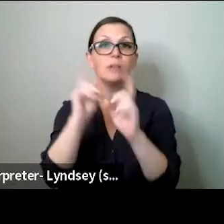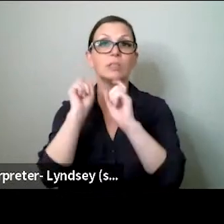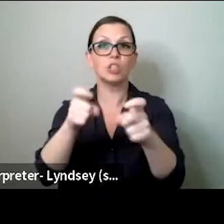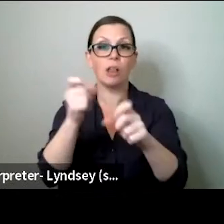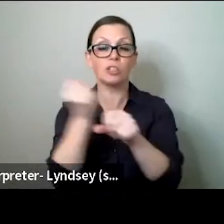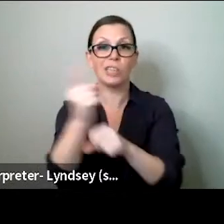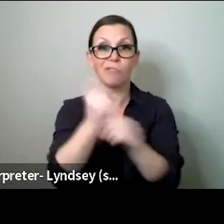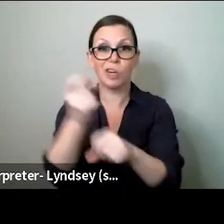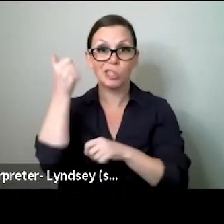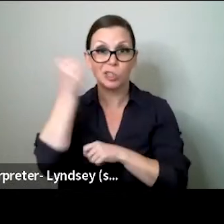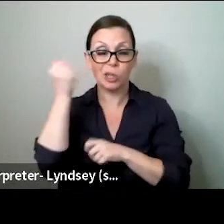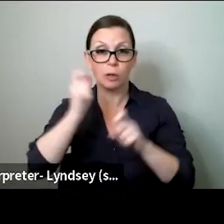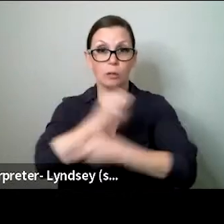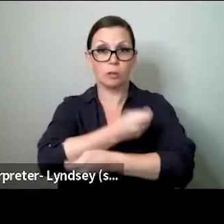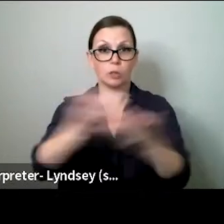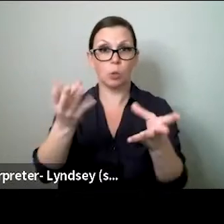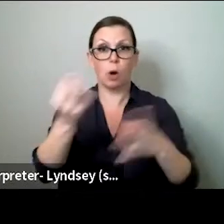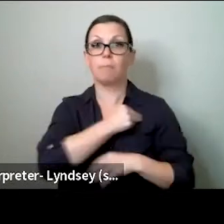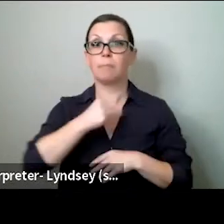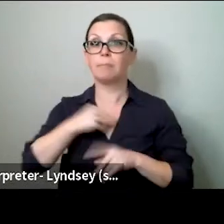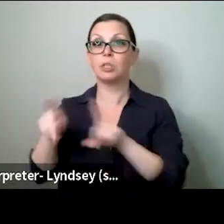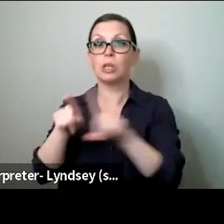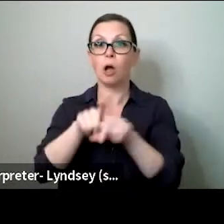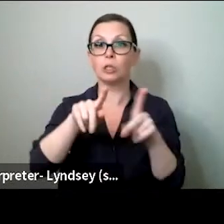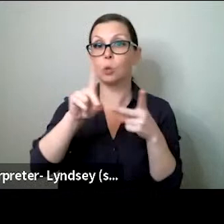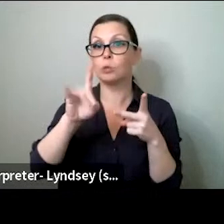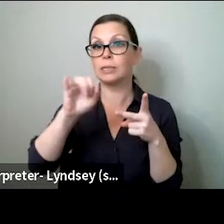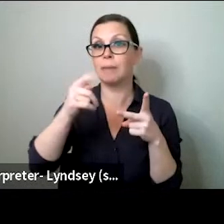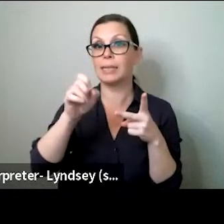to our members and their dependents. Next slide.